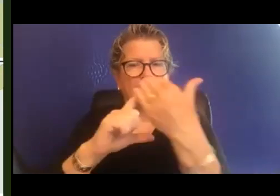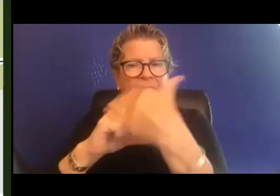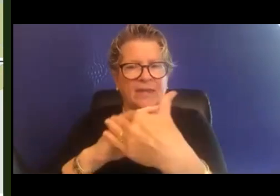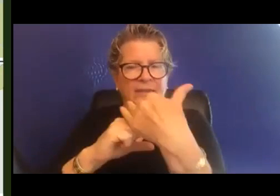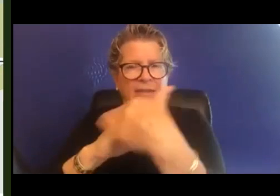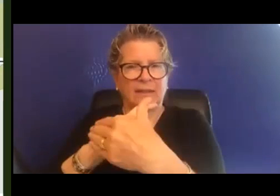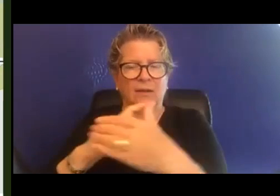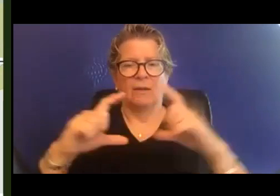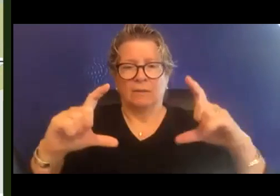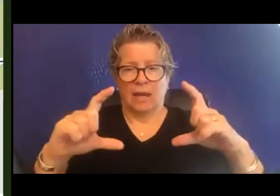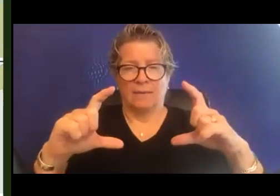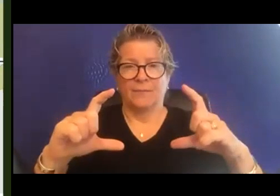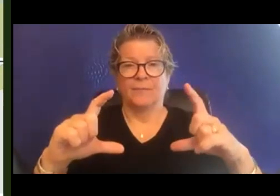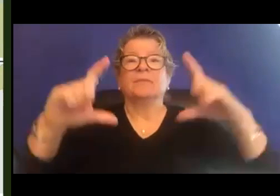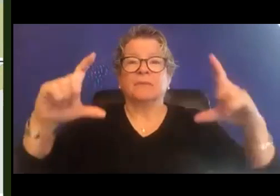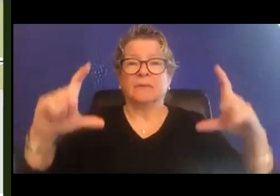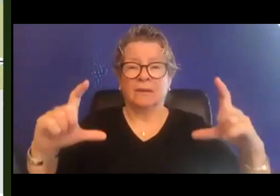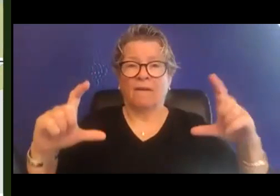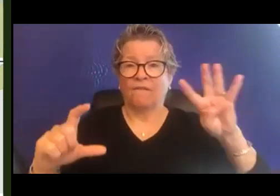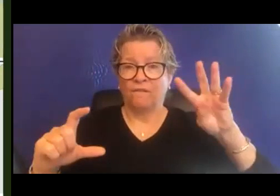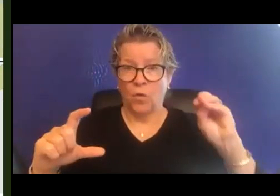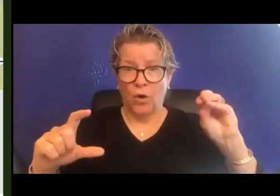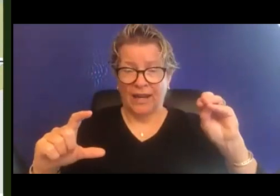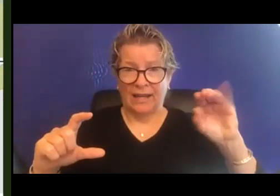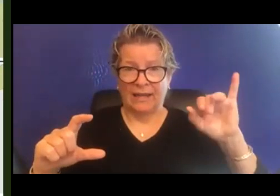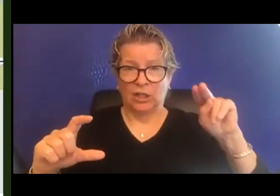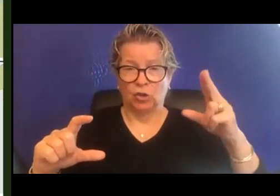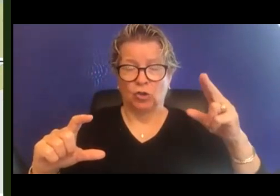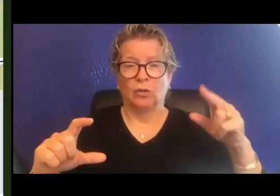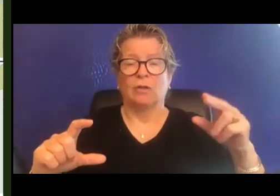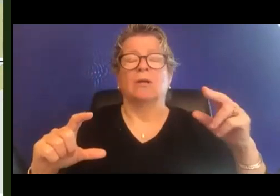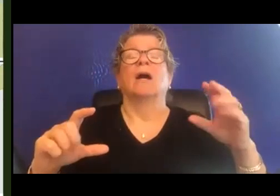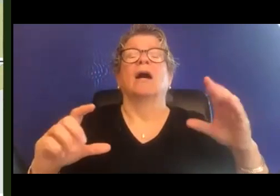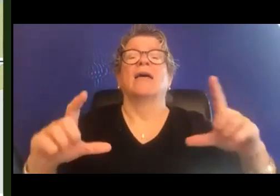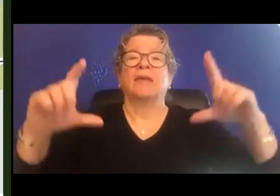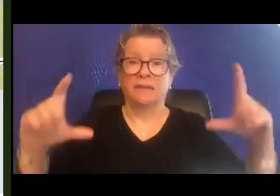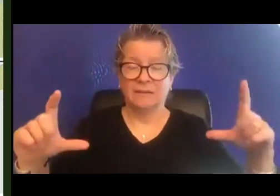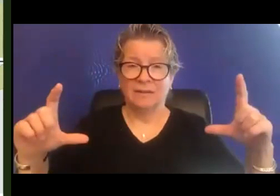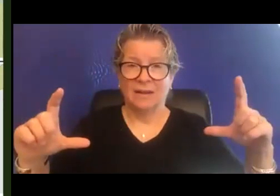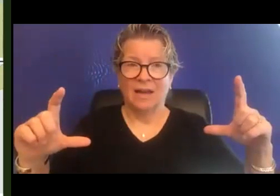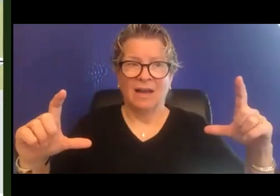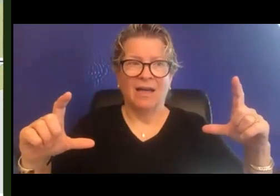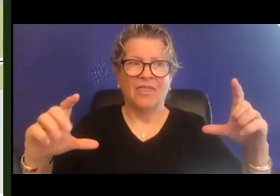The size of the casing is 40-inch diameter. And the size of the actual tunnel, the hole in the ground